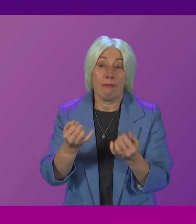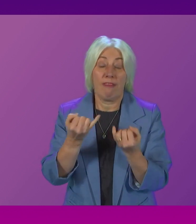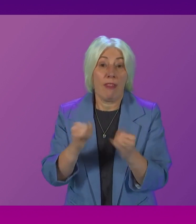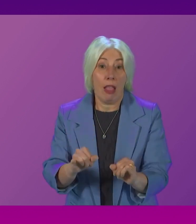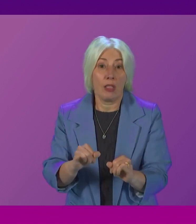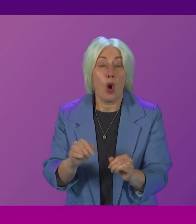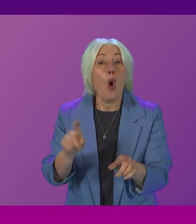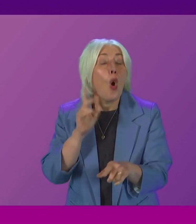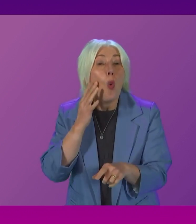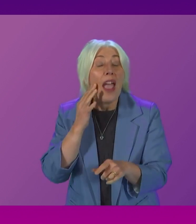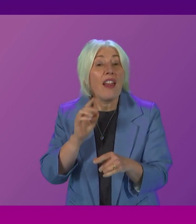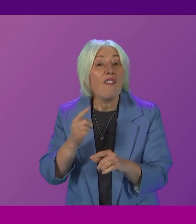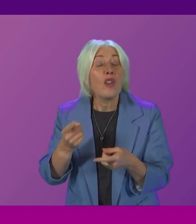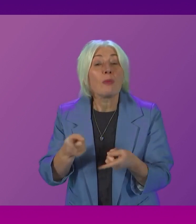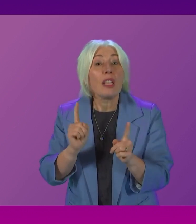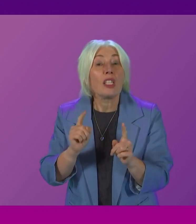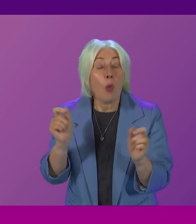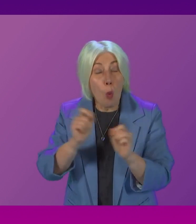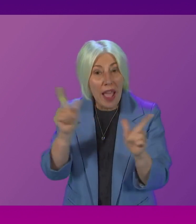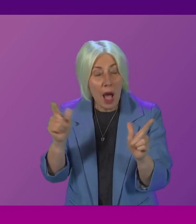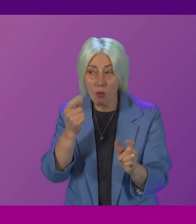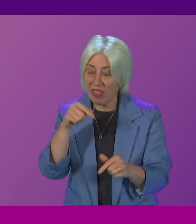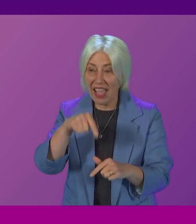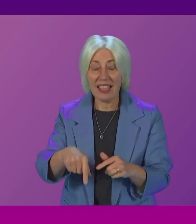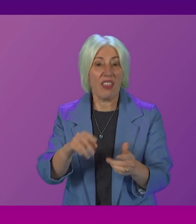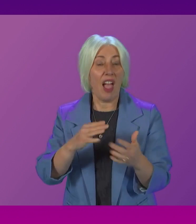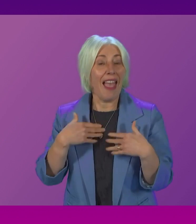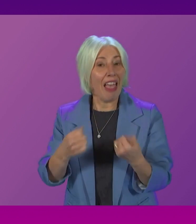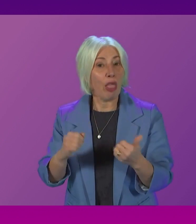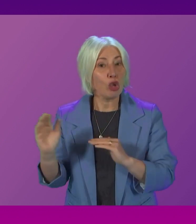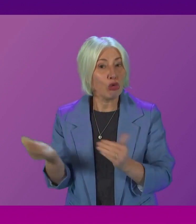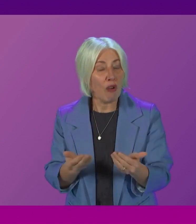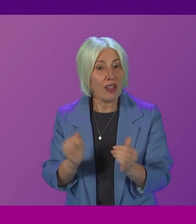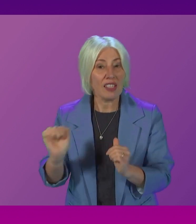realise that, when it comes to the national health service, she and the health secretary have failed?